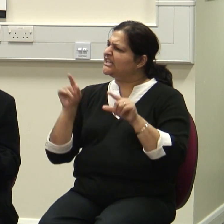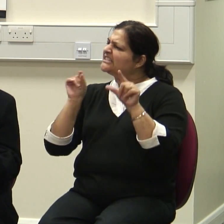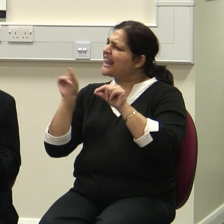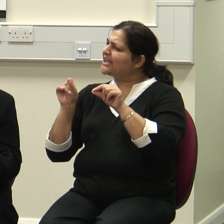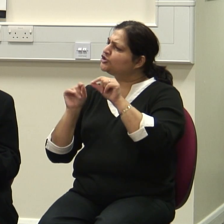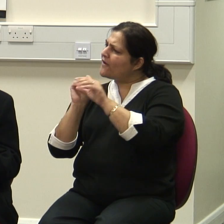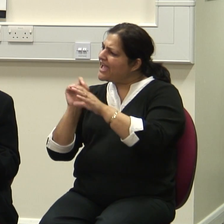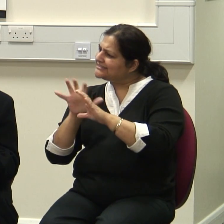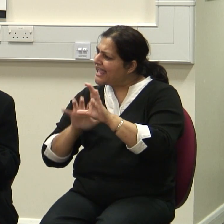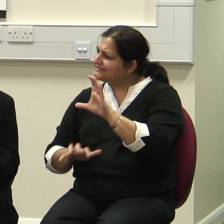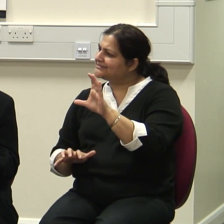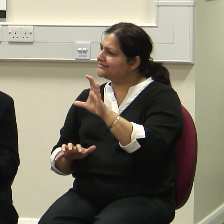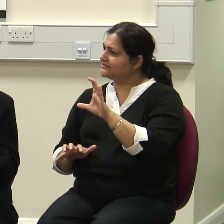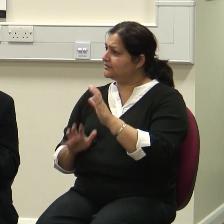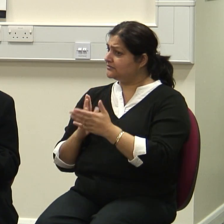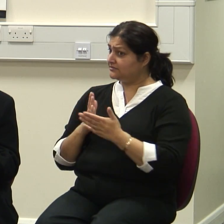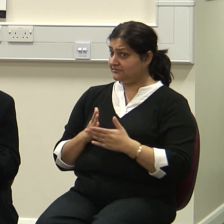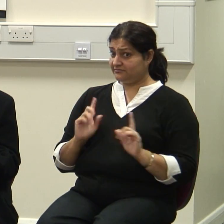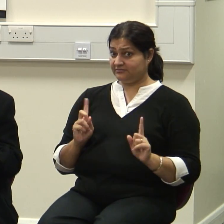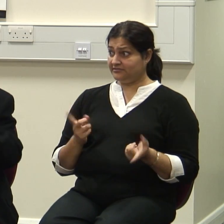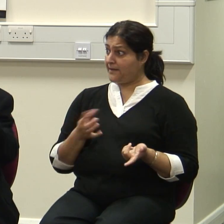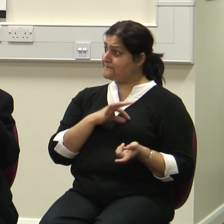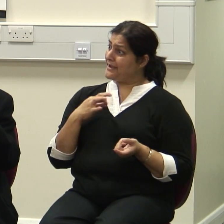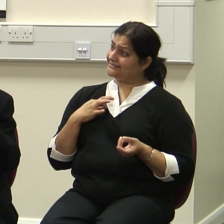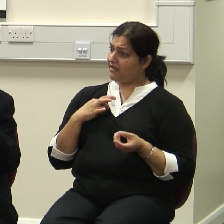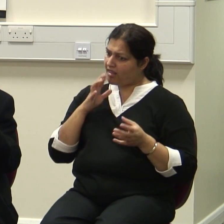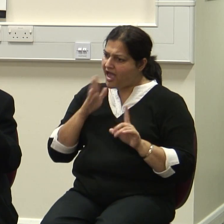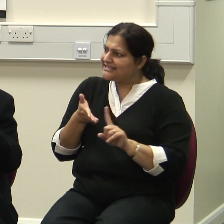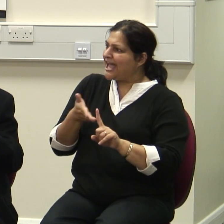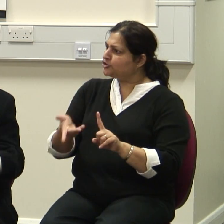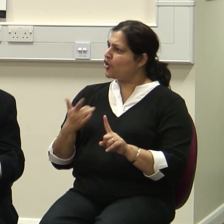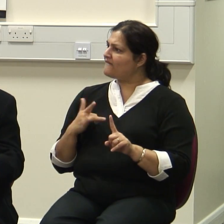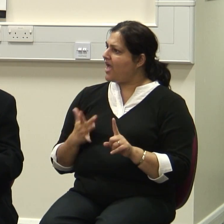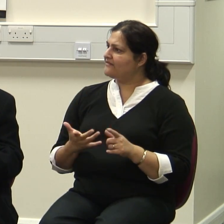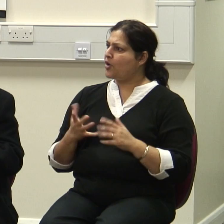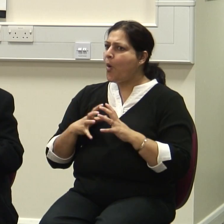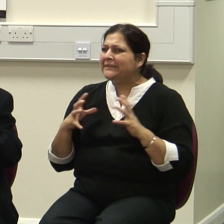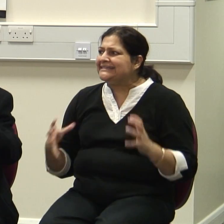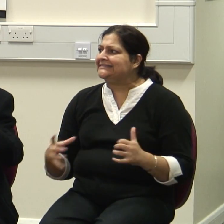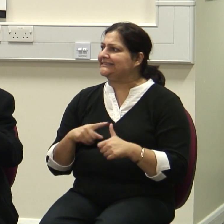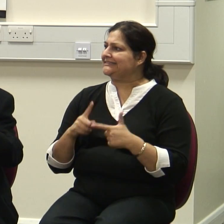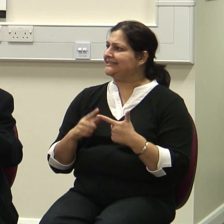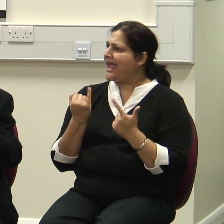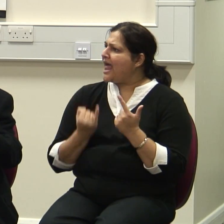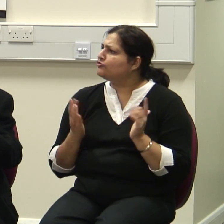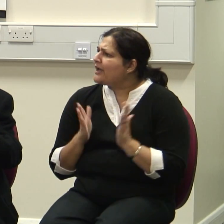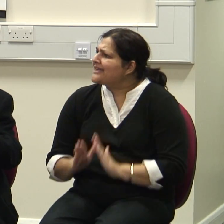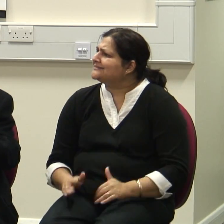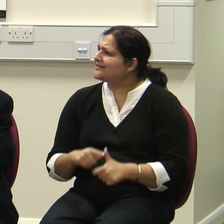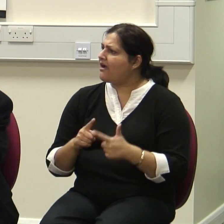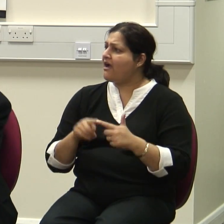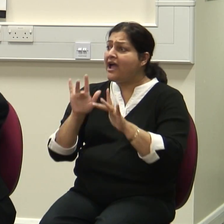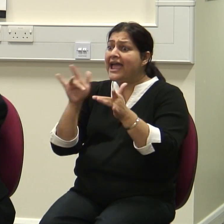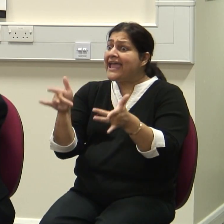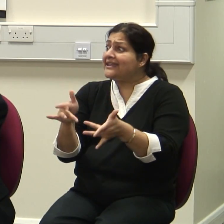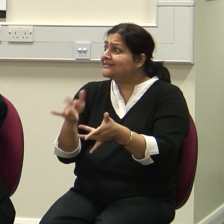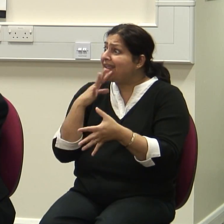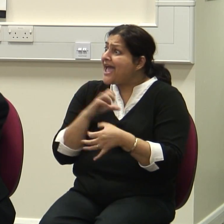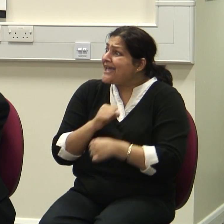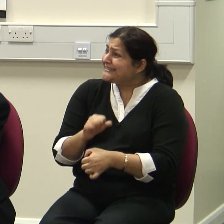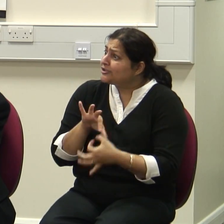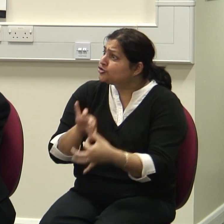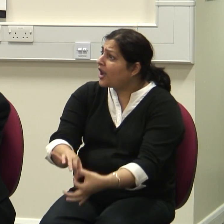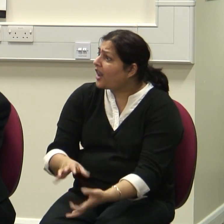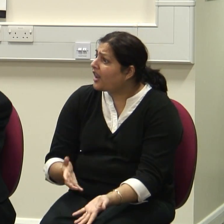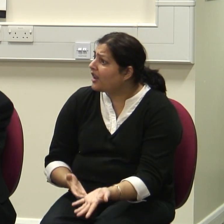the medicalisation of life: obesity, anorexia, internet addiction, I mean, this now is a